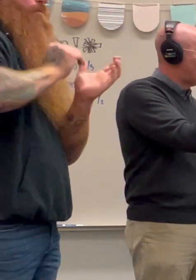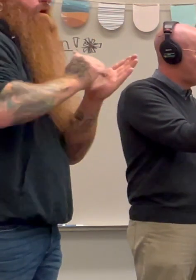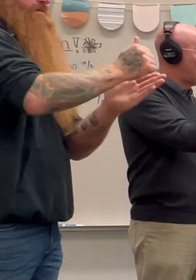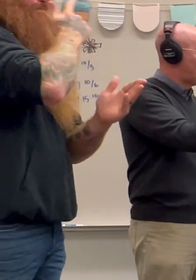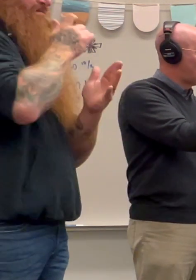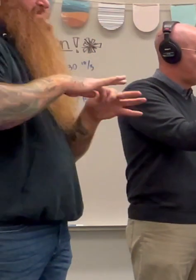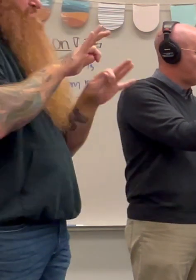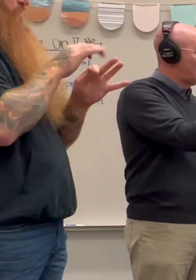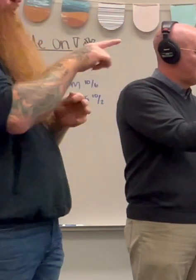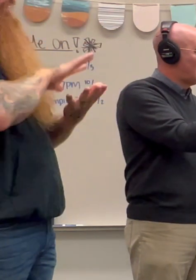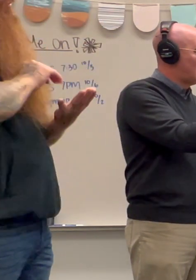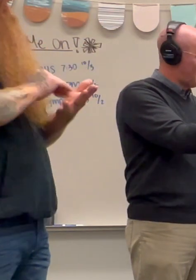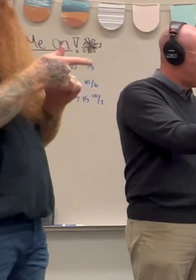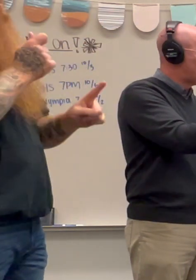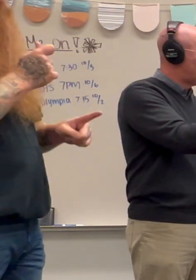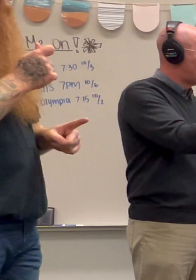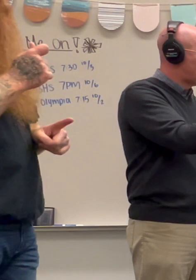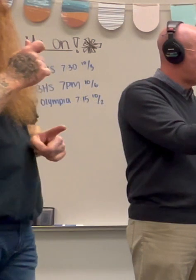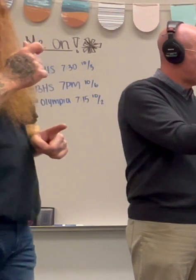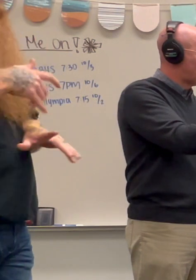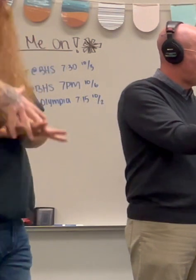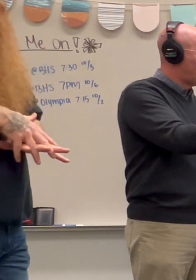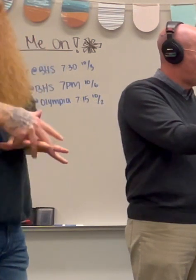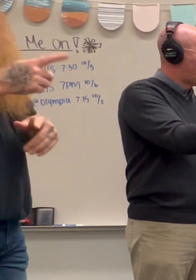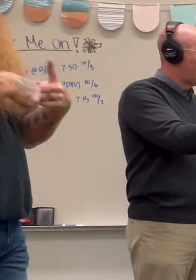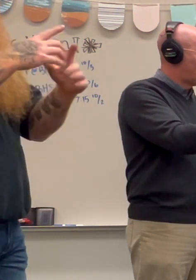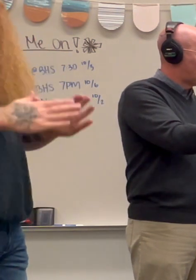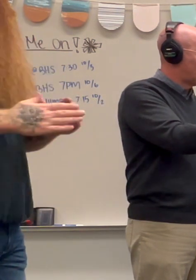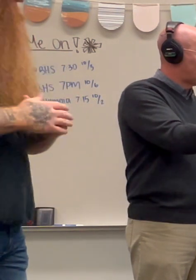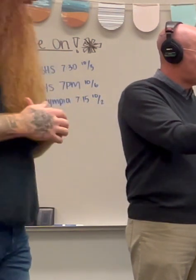important that you're learning from a native person a native speaker and giving them that